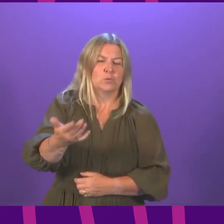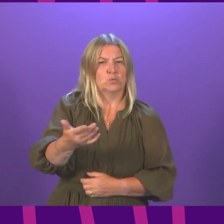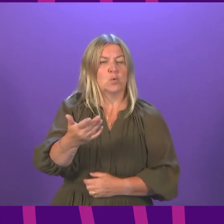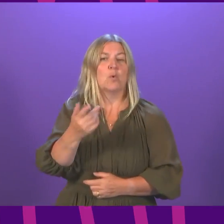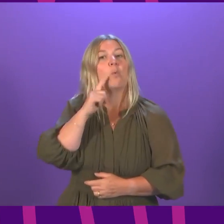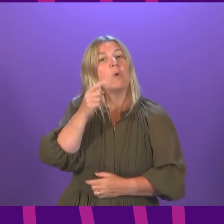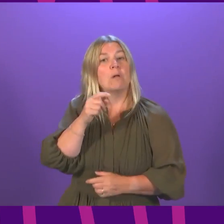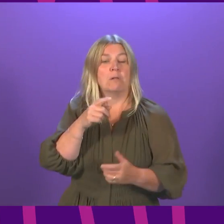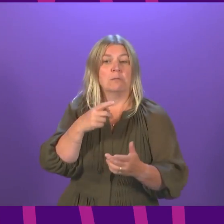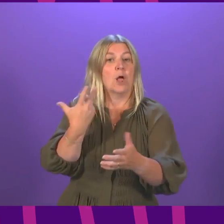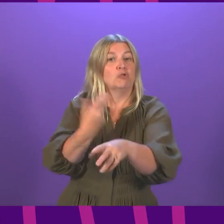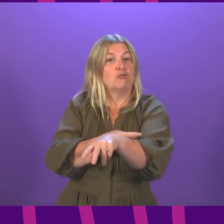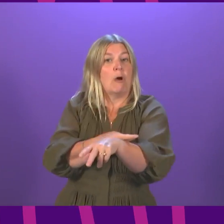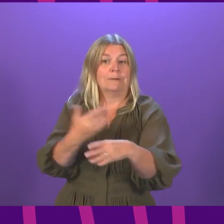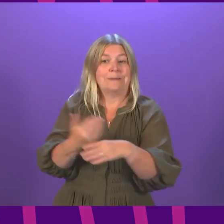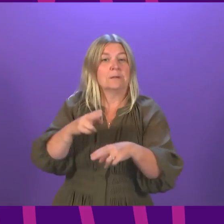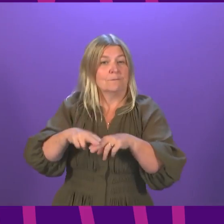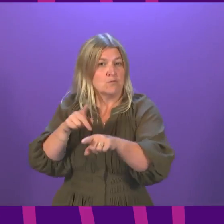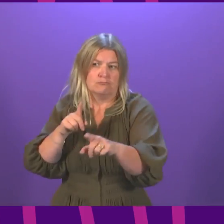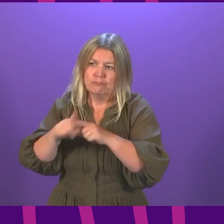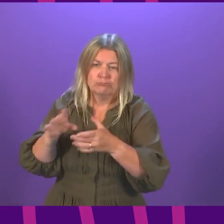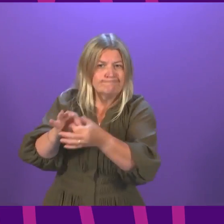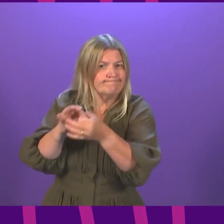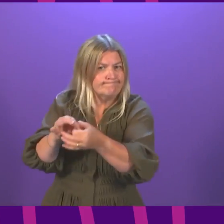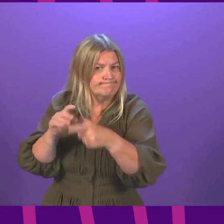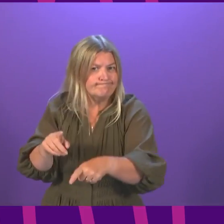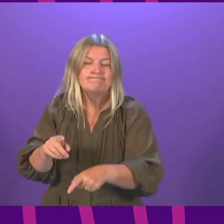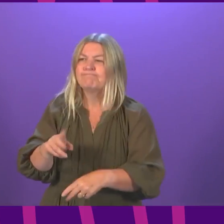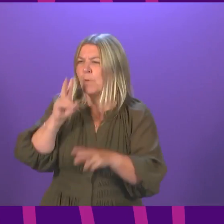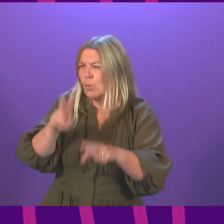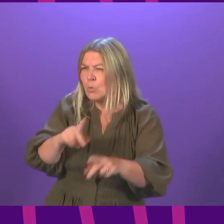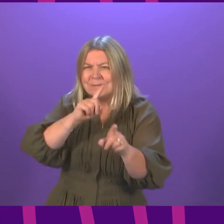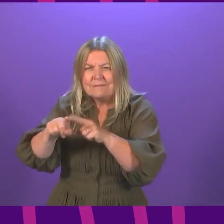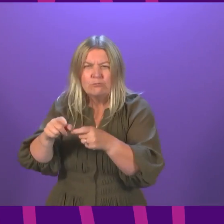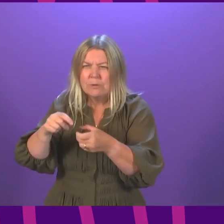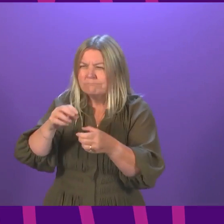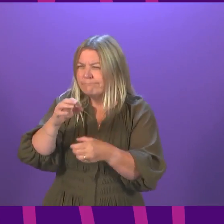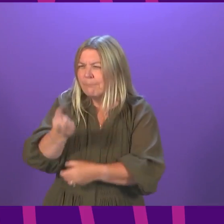in Scotland as well as on the regulation of the possession of pill presses.